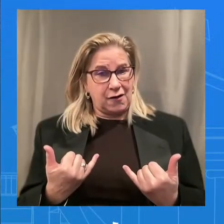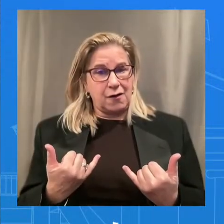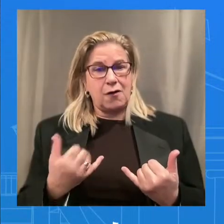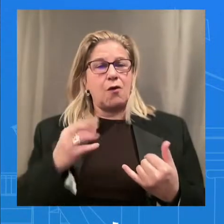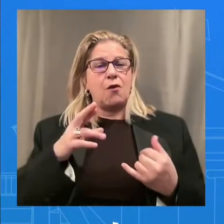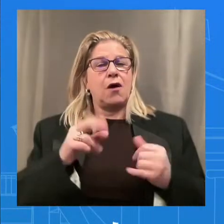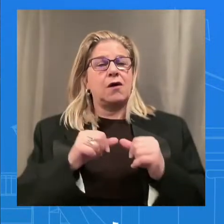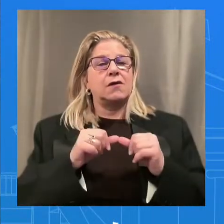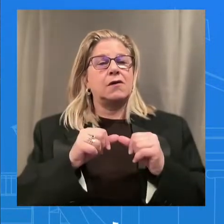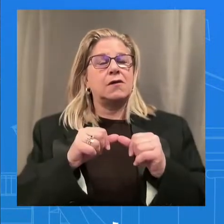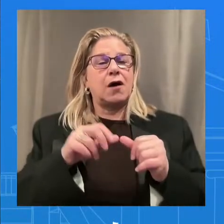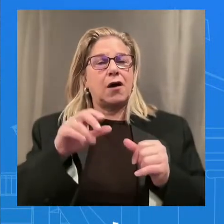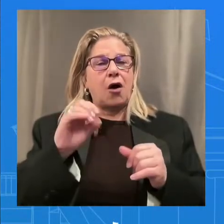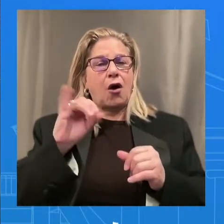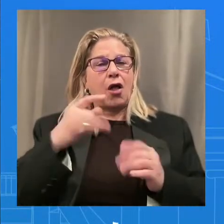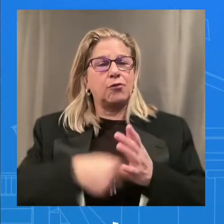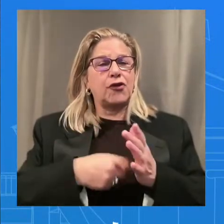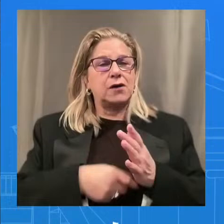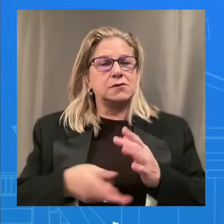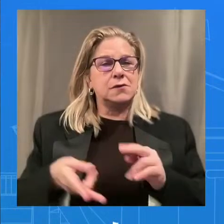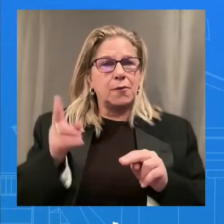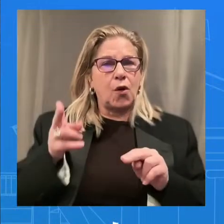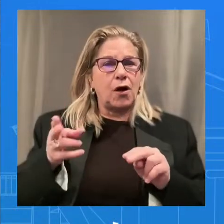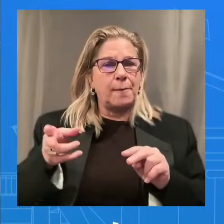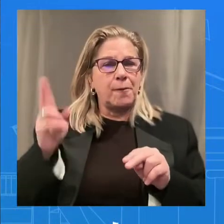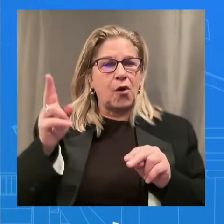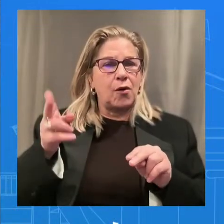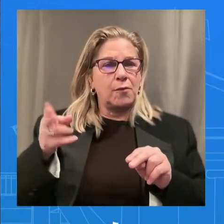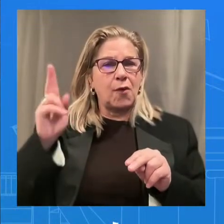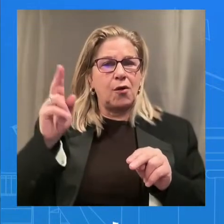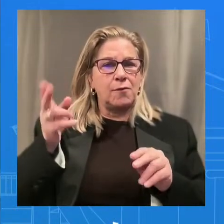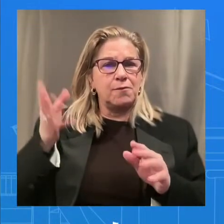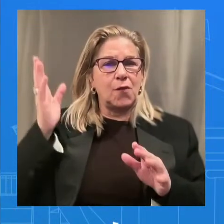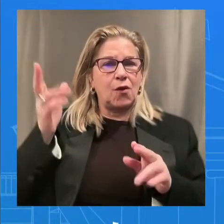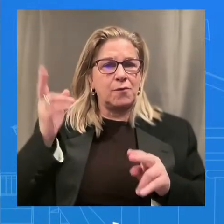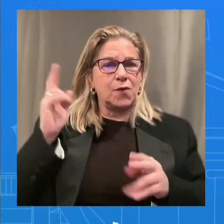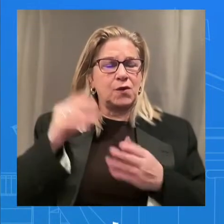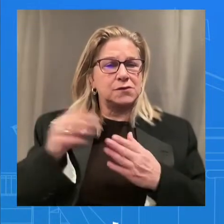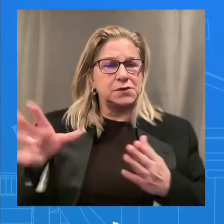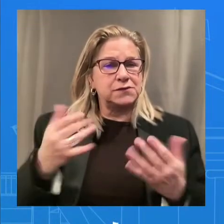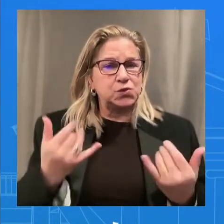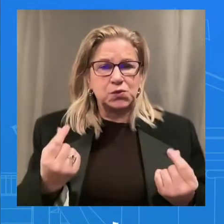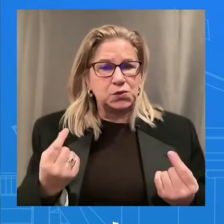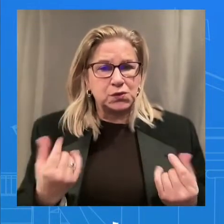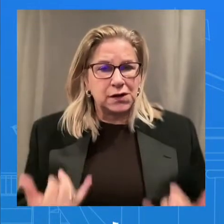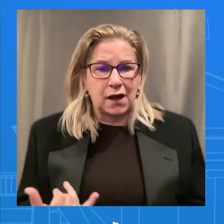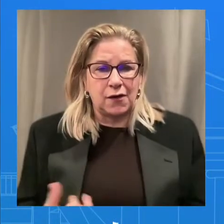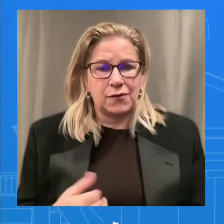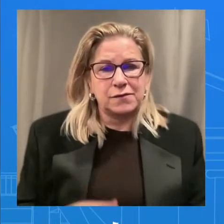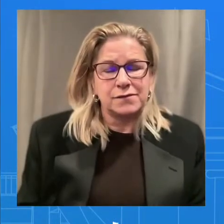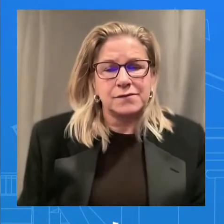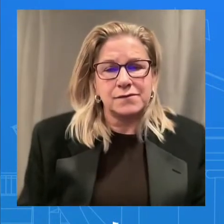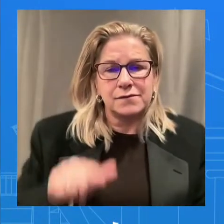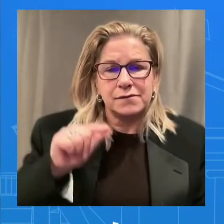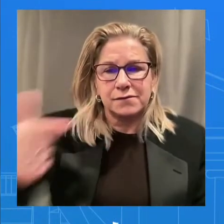will, you know, sort of bear the brunt of that decision? Mr. Sullivan: Well, first, remember that when the Ukraine war kicked off --